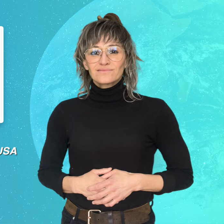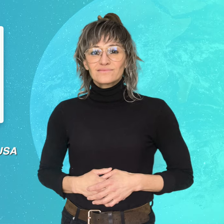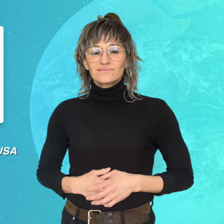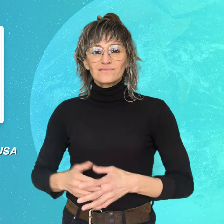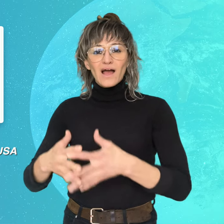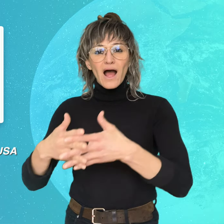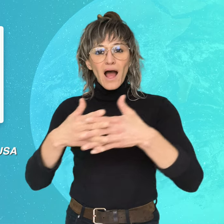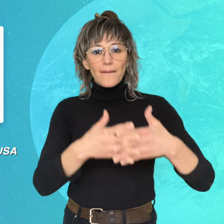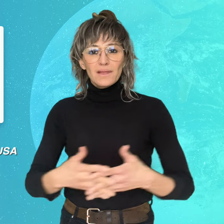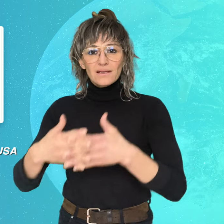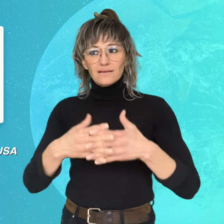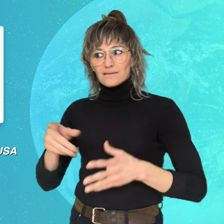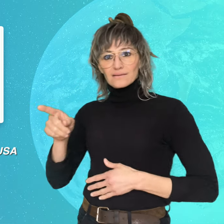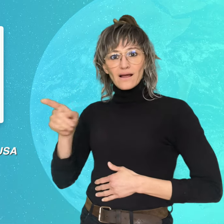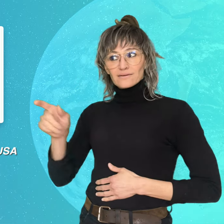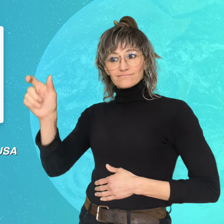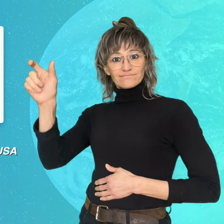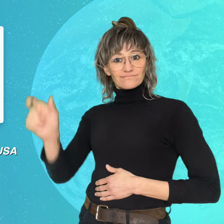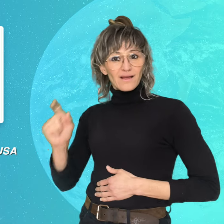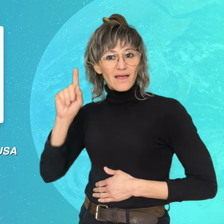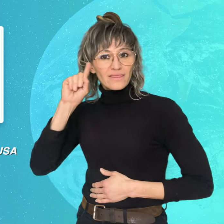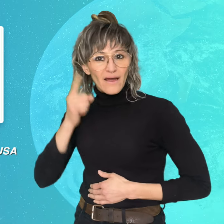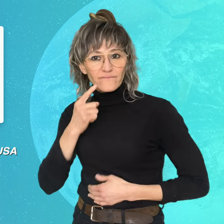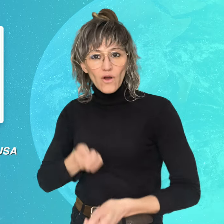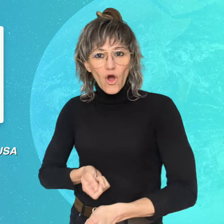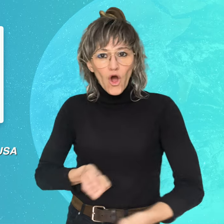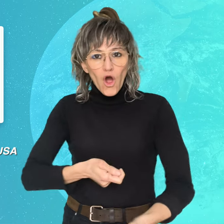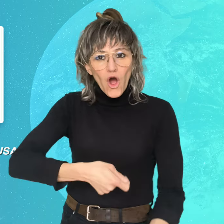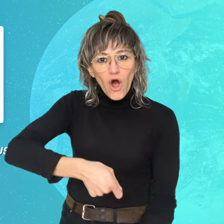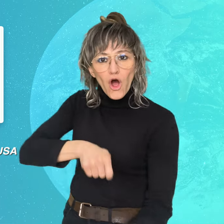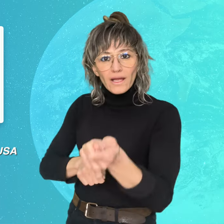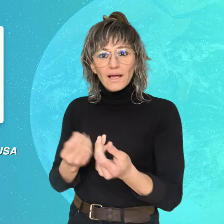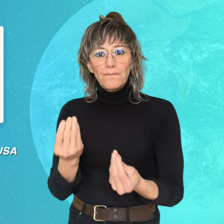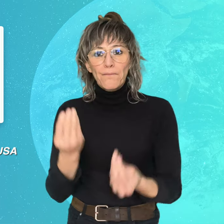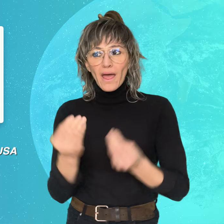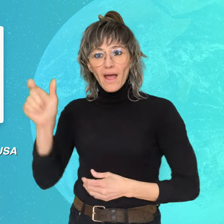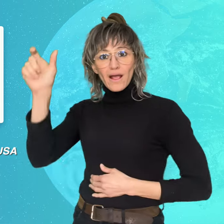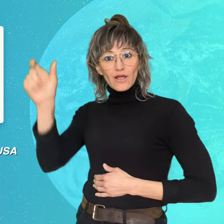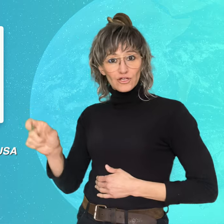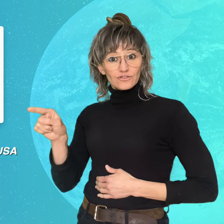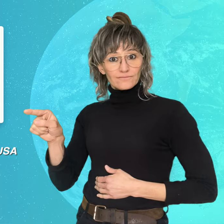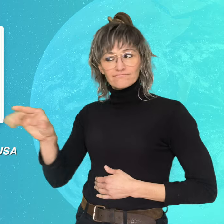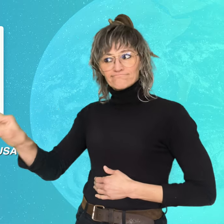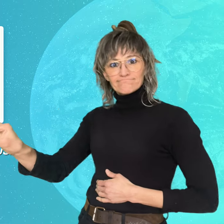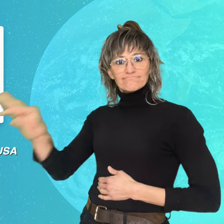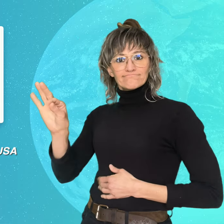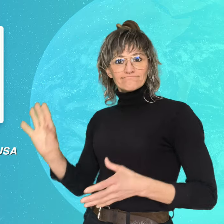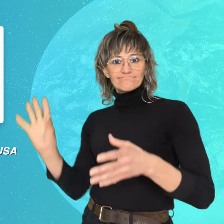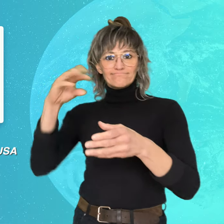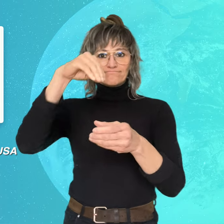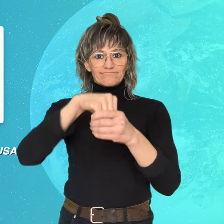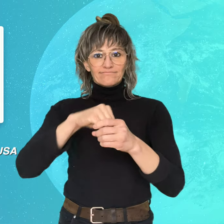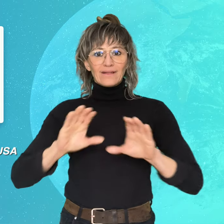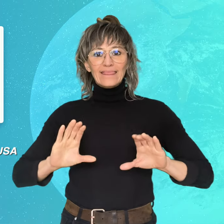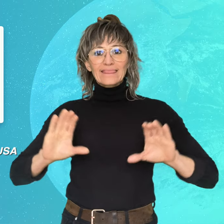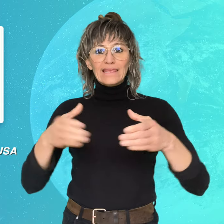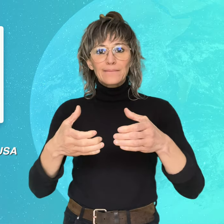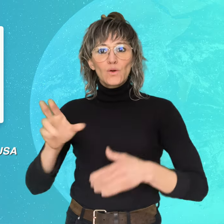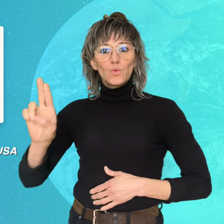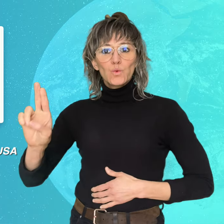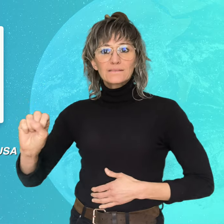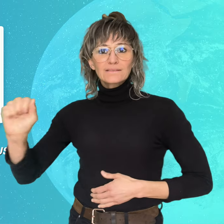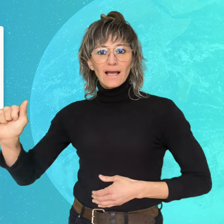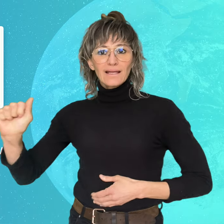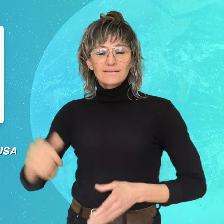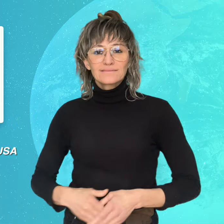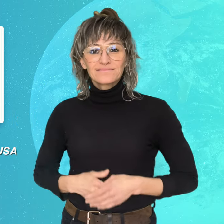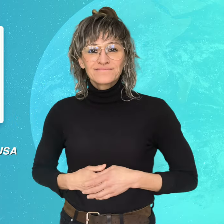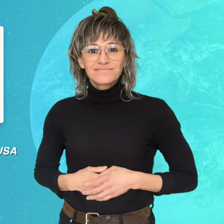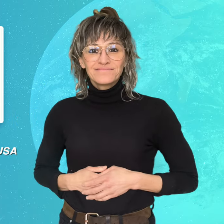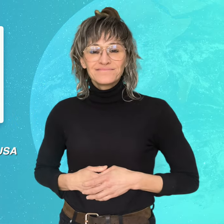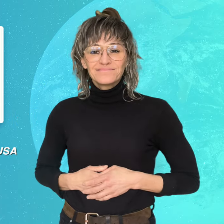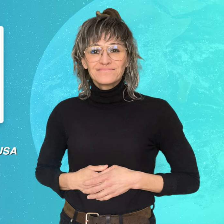Deaf hockey player makes Team USA